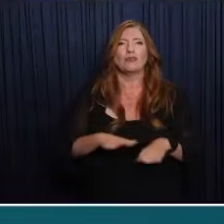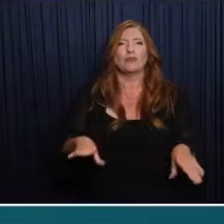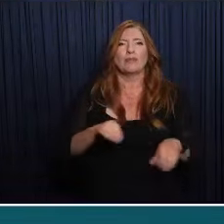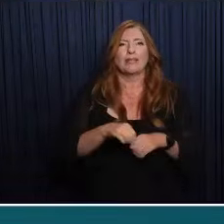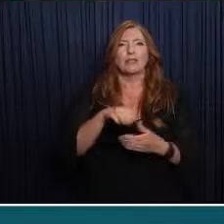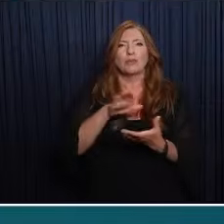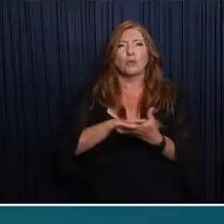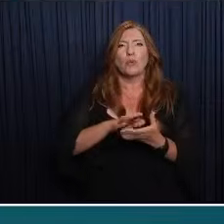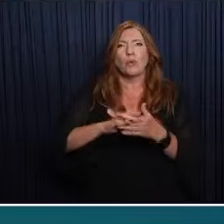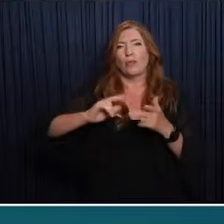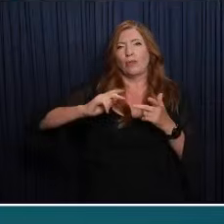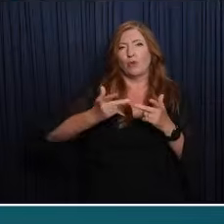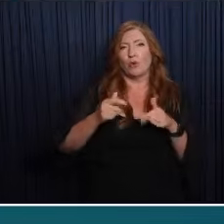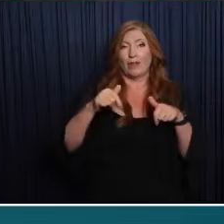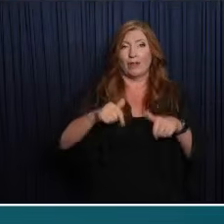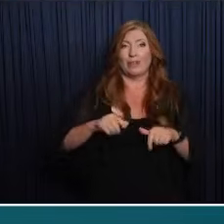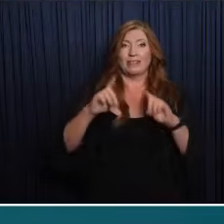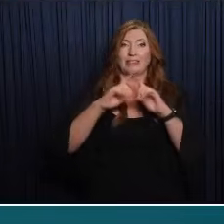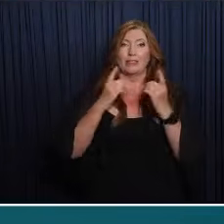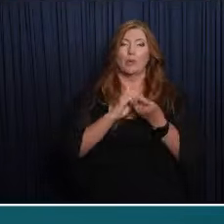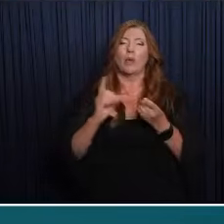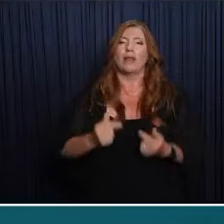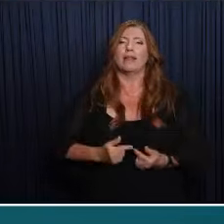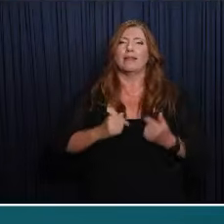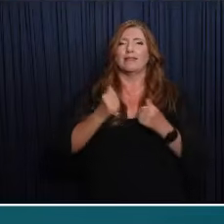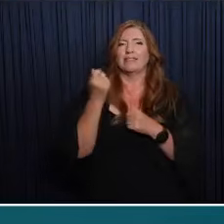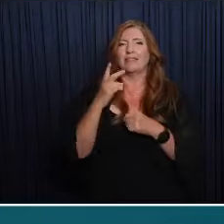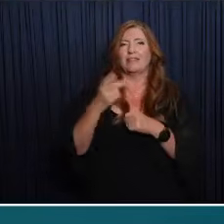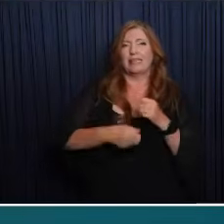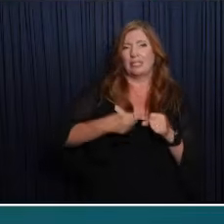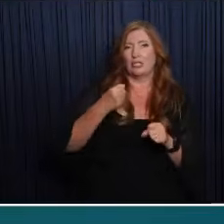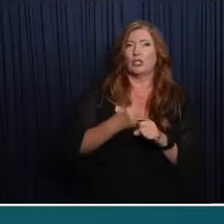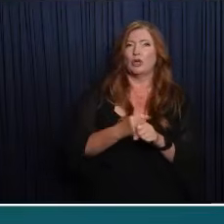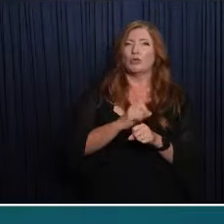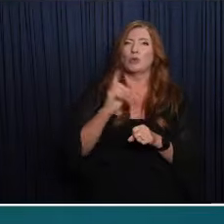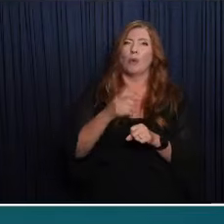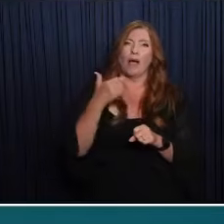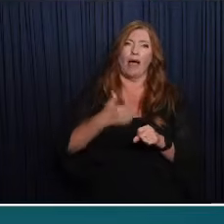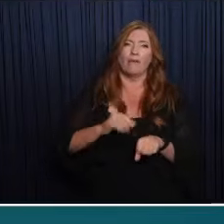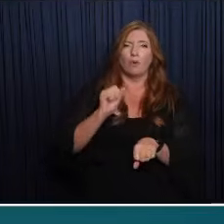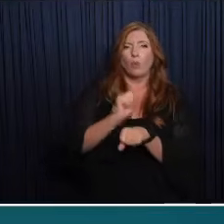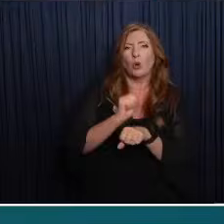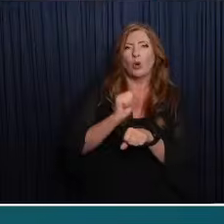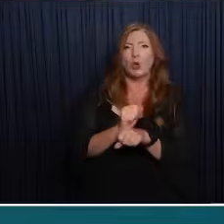YOU. I GOT SCHOOL CHOICE AND GOT YOUR MASK OFF YOU AND YOUR CHILDREN